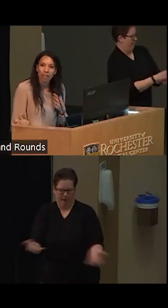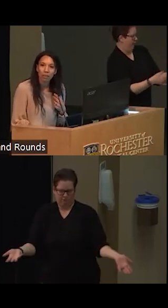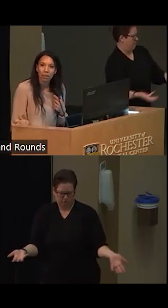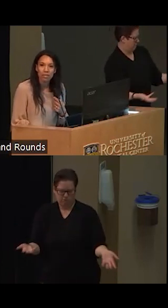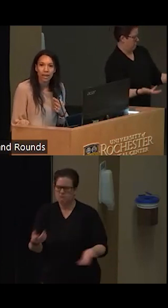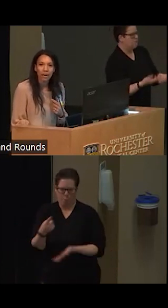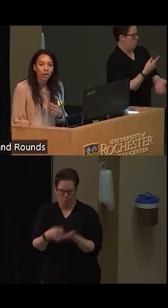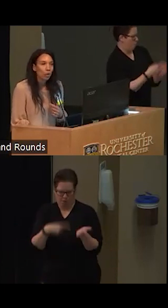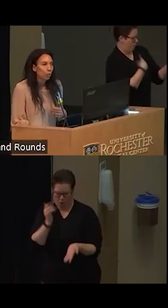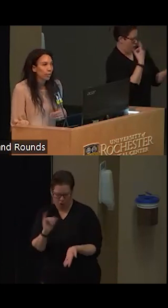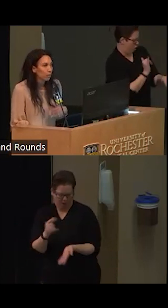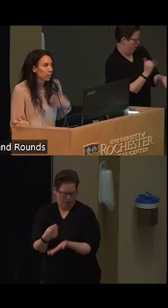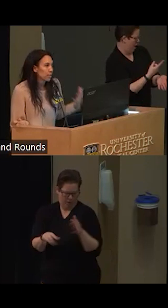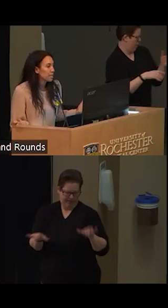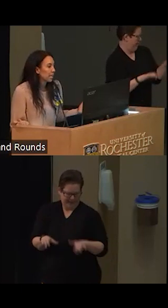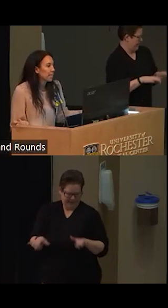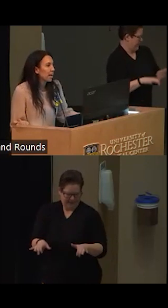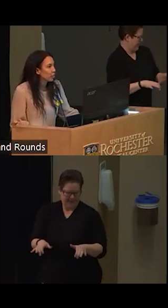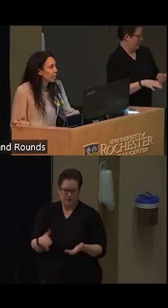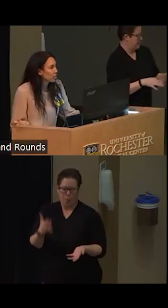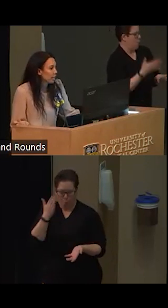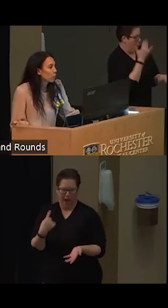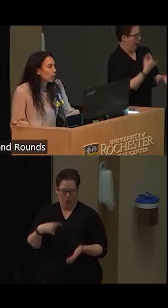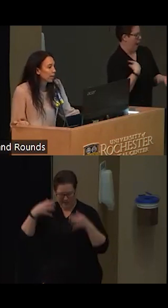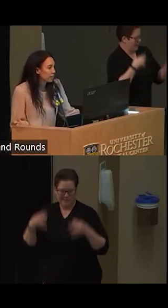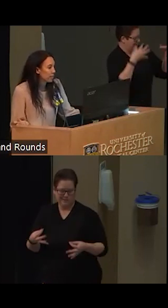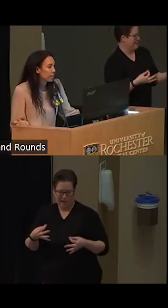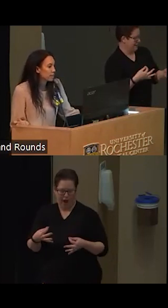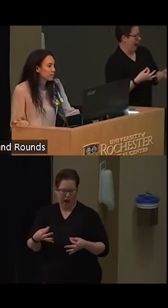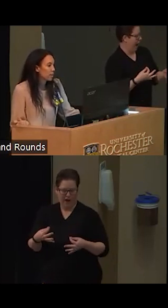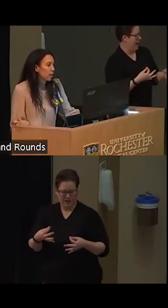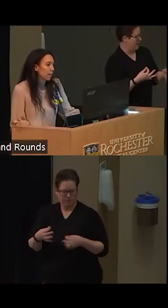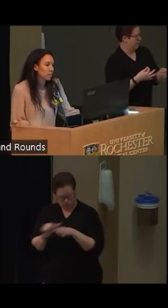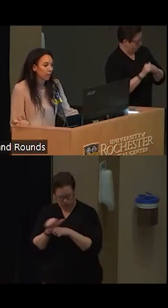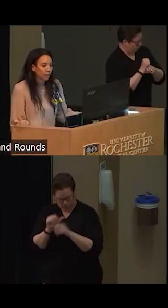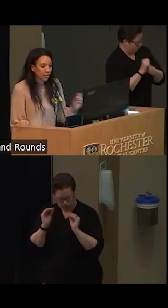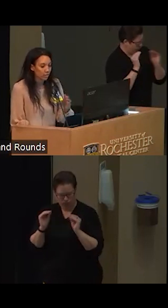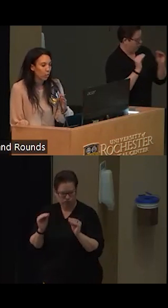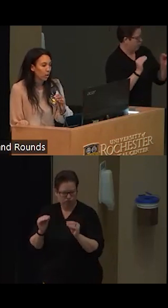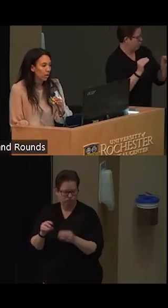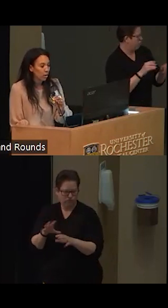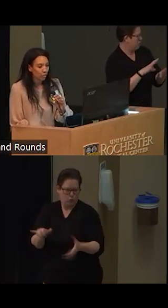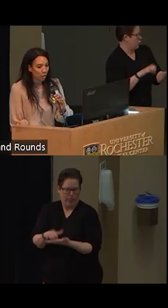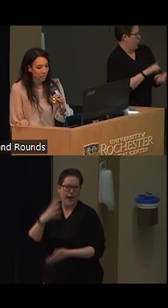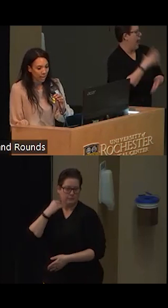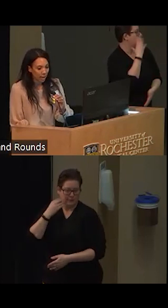event was that really precipitated the education that went into this experience for for our staff